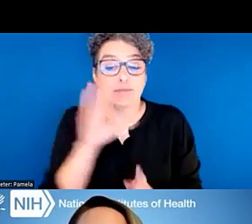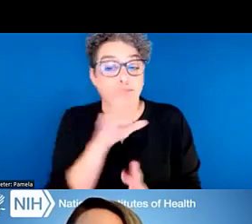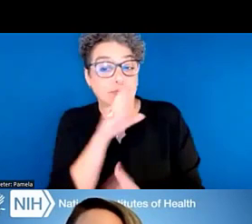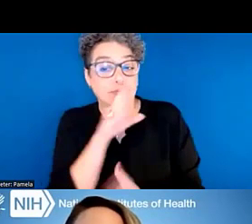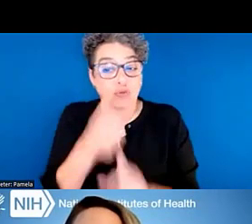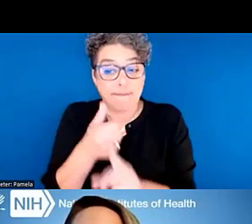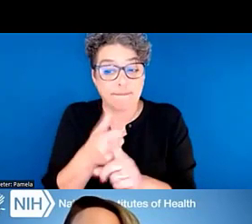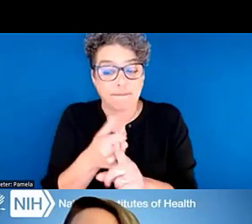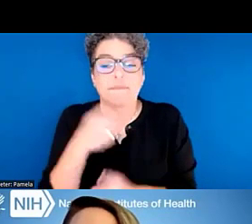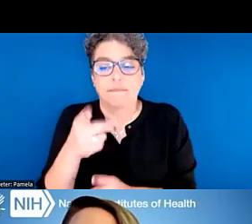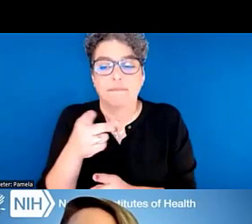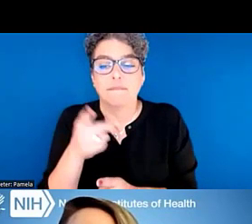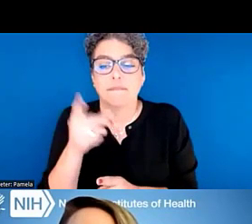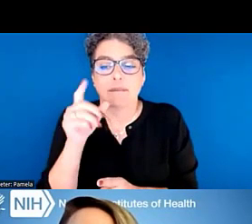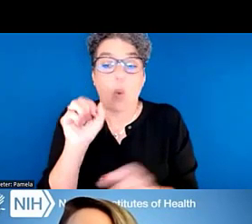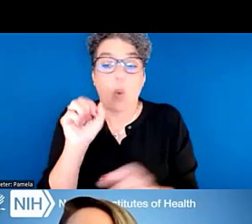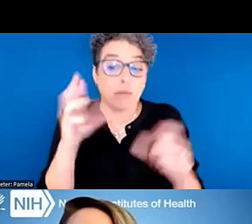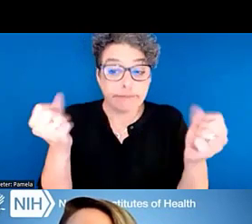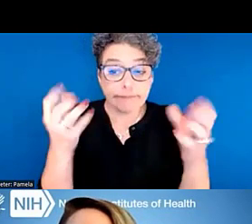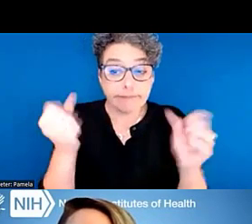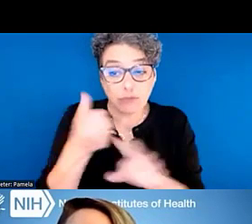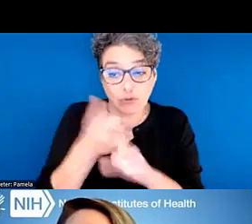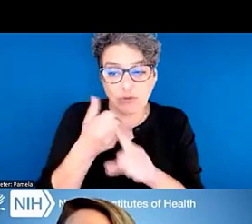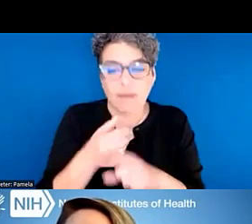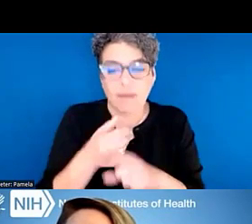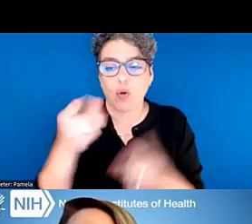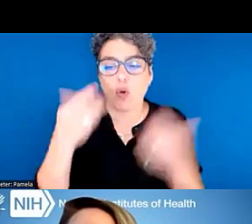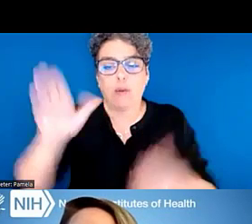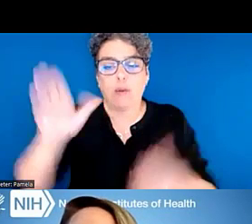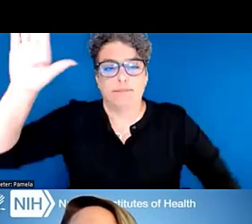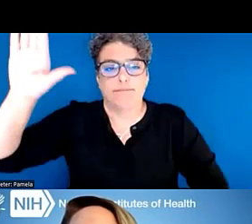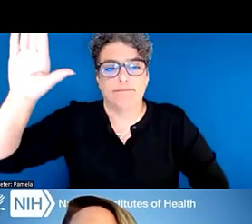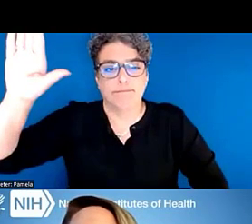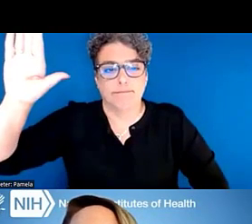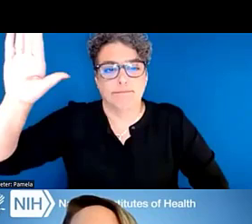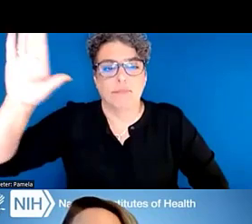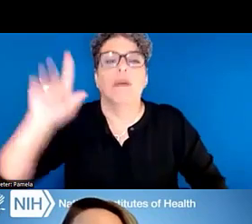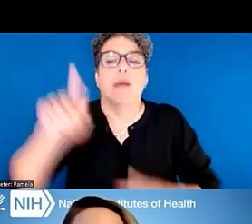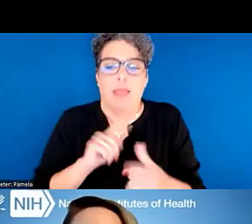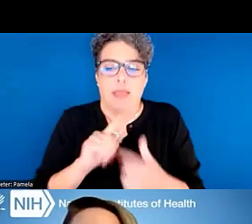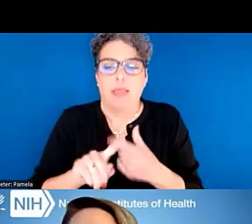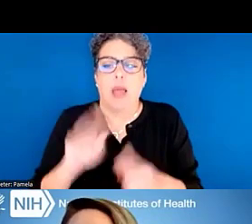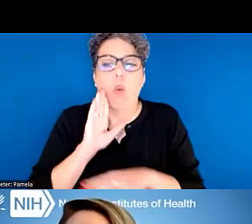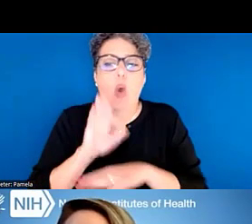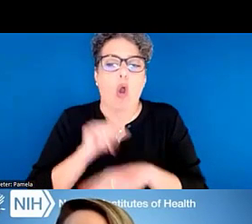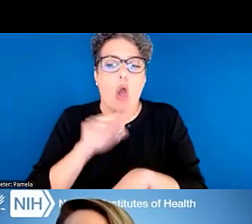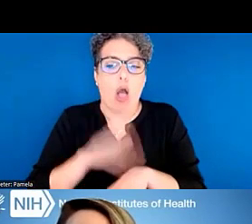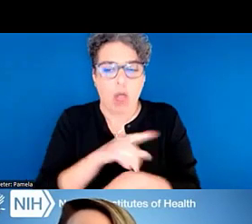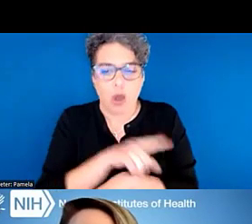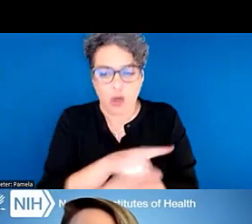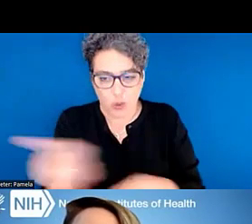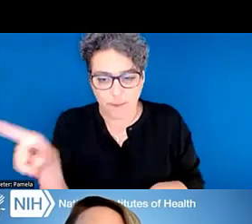and we can call on some select folks. I do want to issue a reminder that